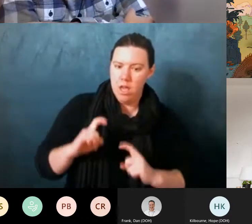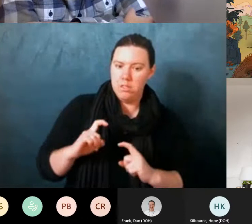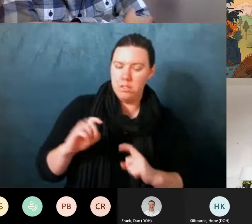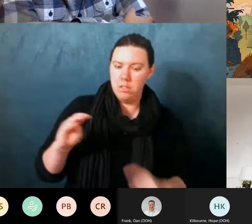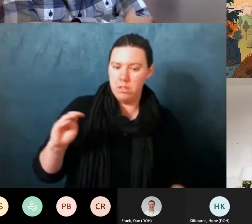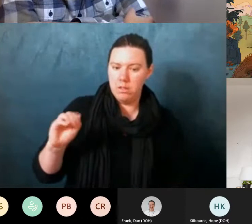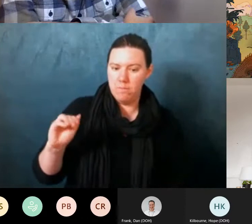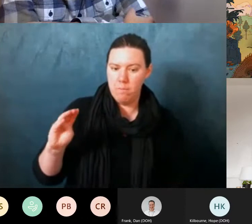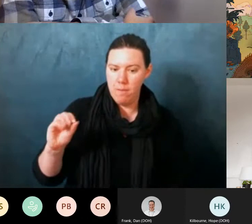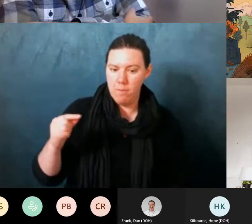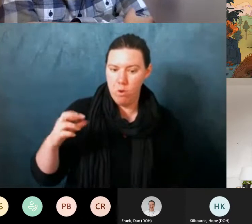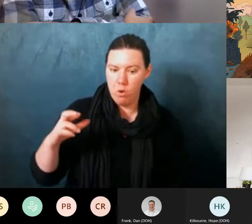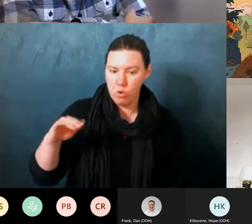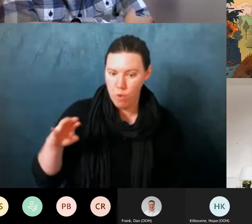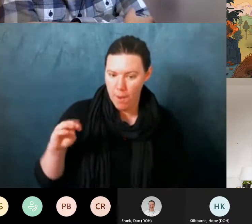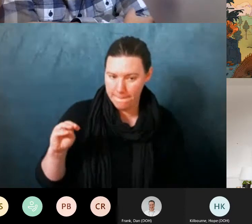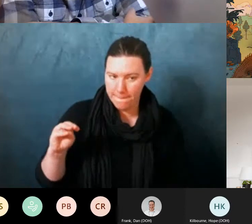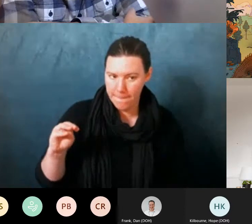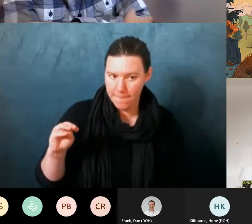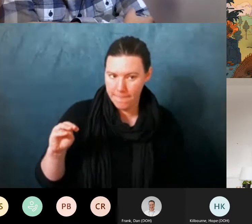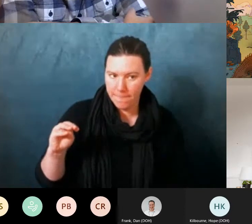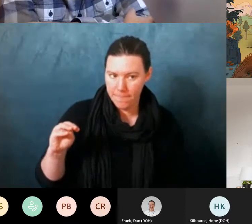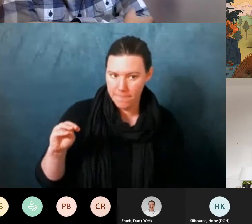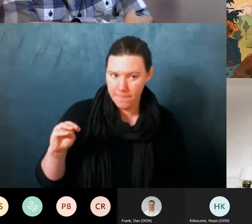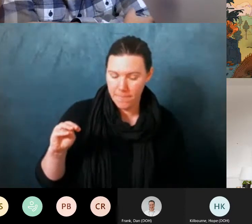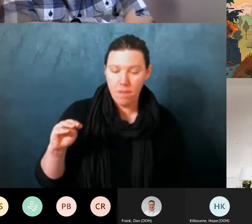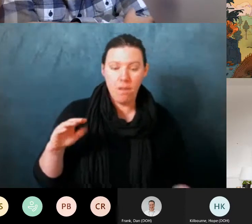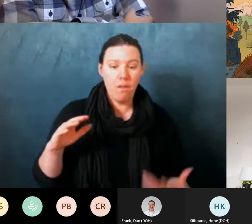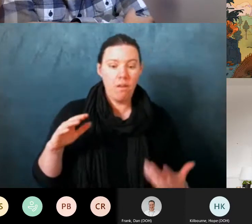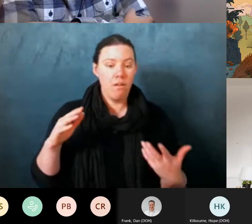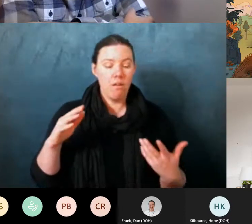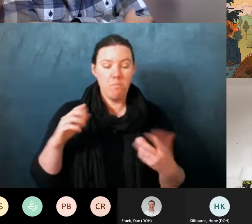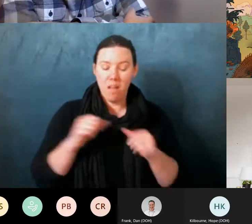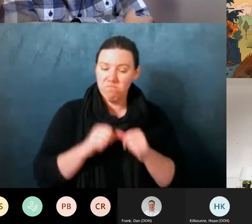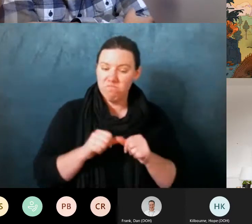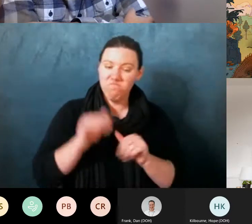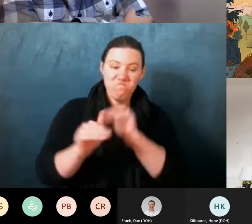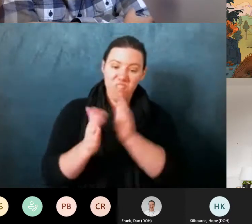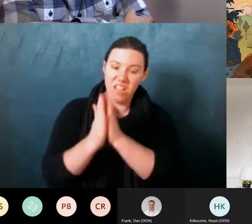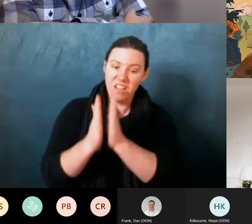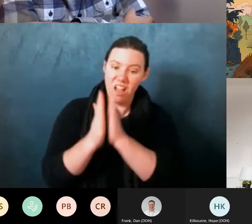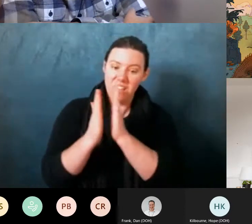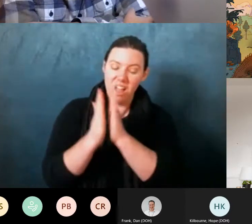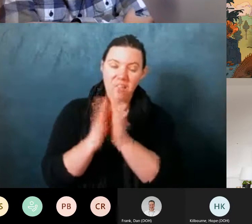grade three breast cancer. It was spread almost to the margin of my ribcage